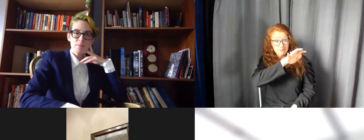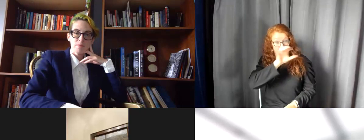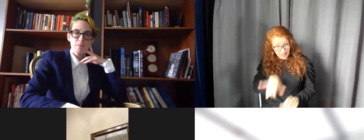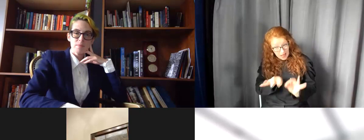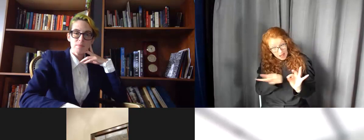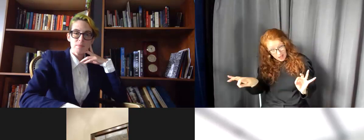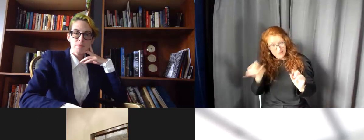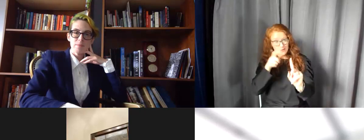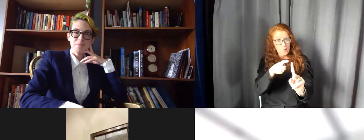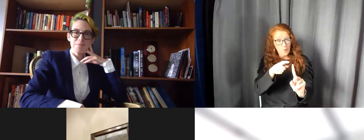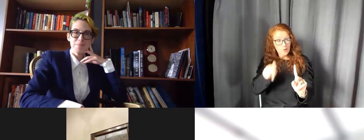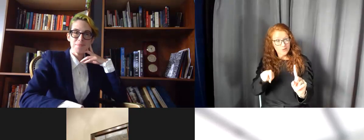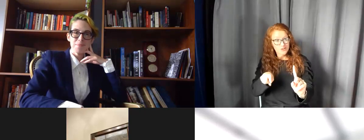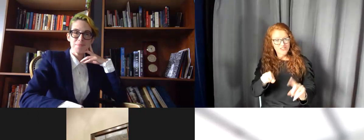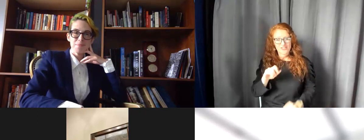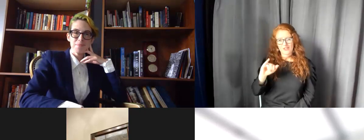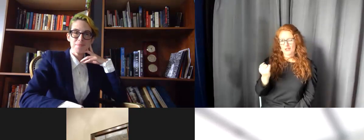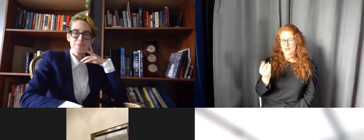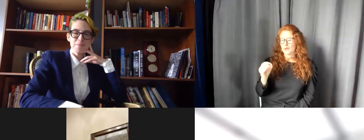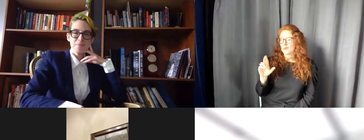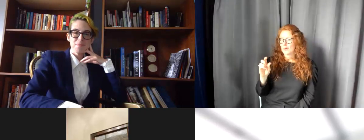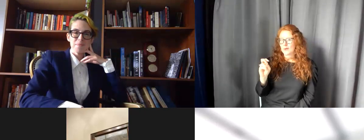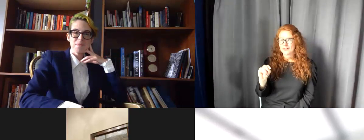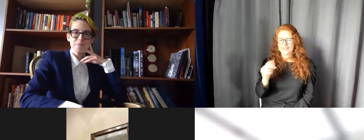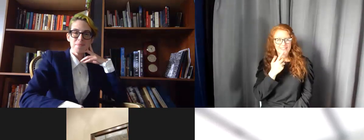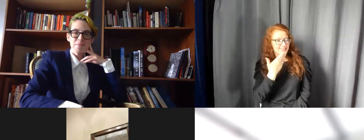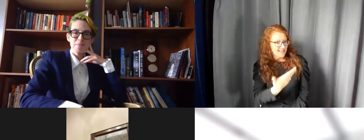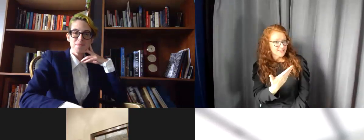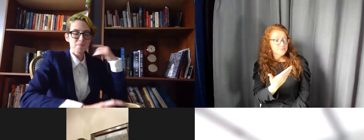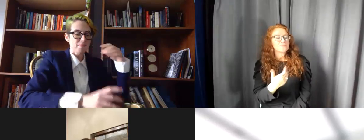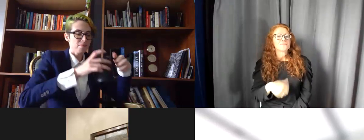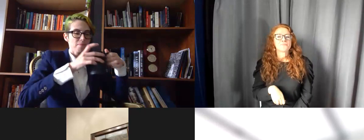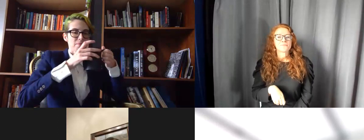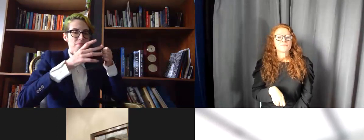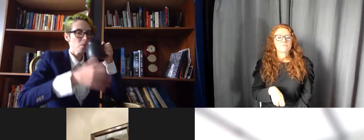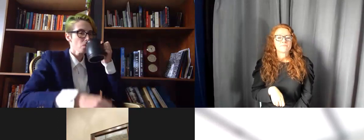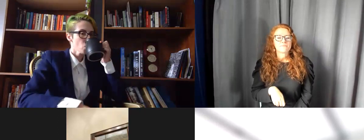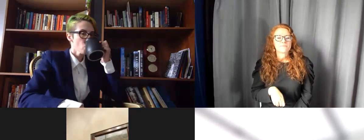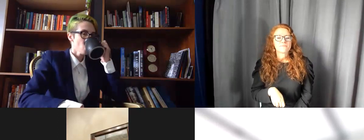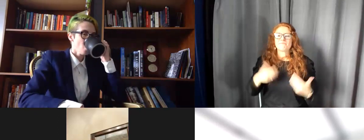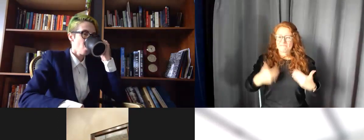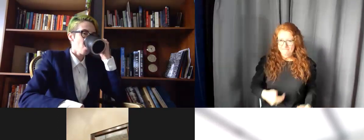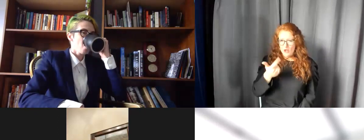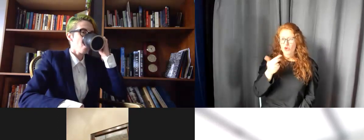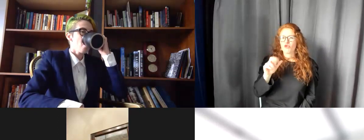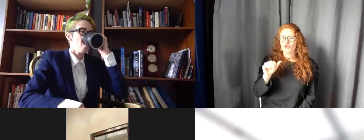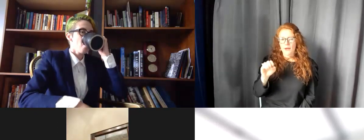Jordan Radford: Thank you. Farrah Garland: Hmm. Grace: So this is Grace. I I definitely agree with what's